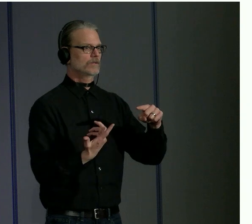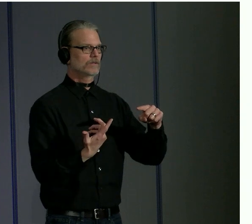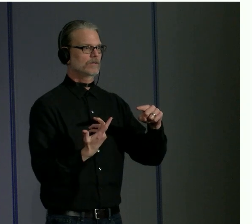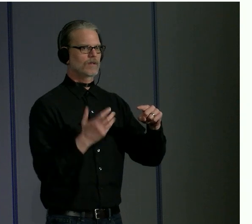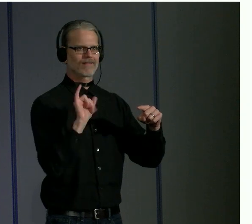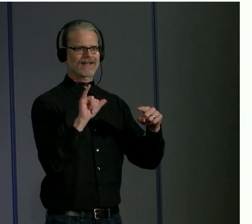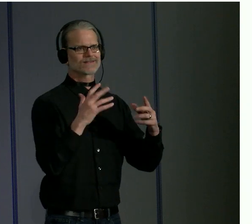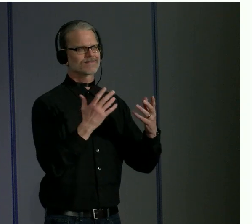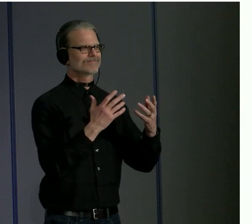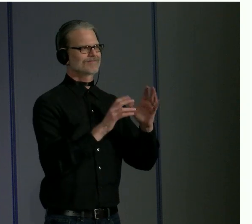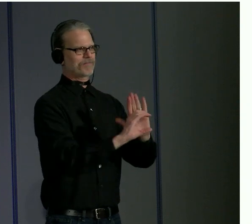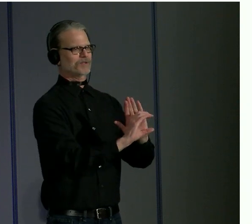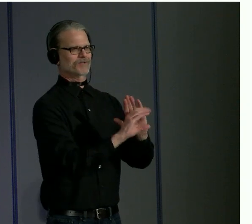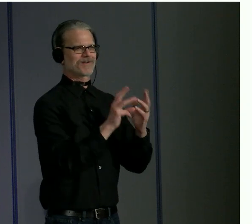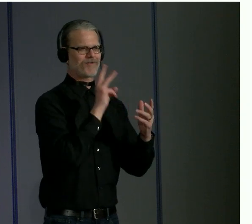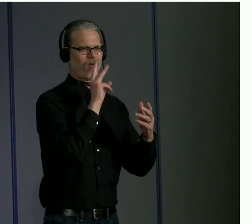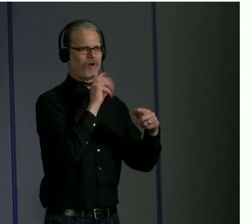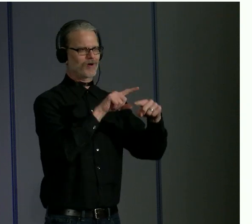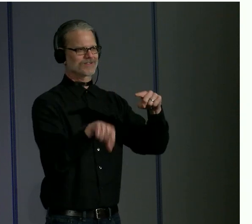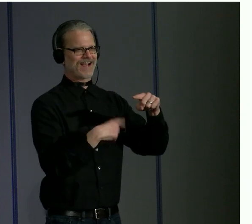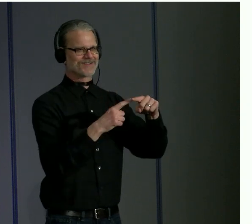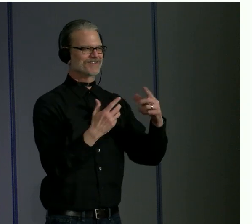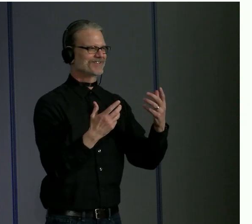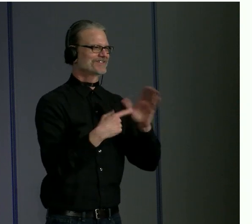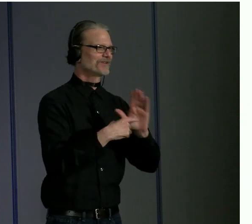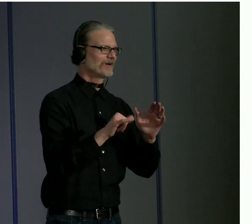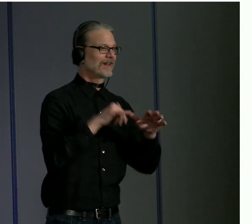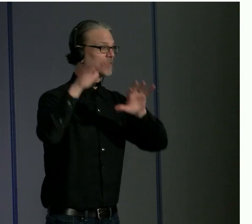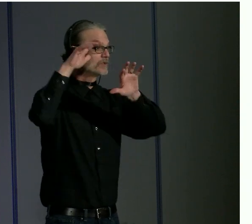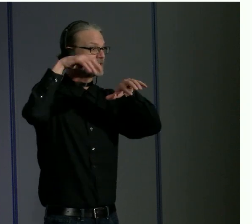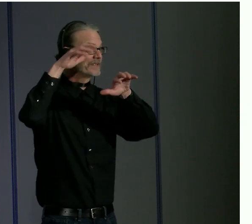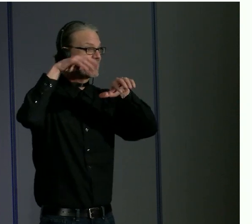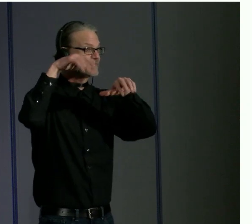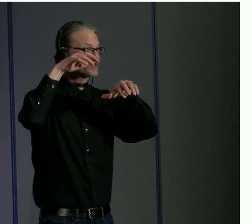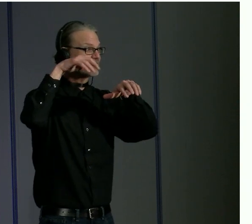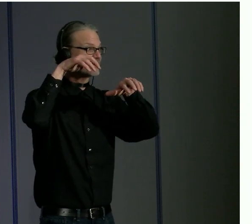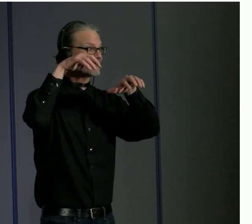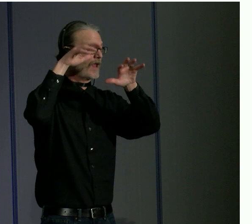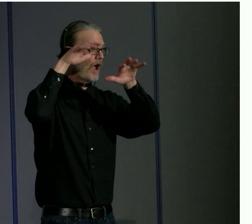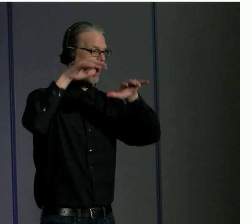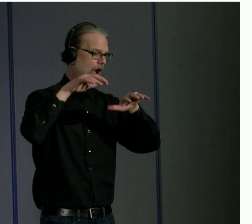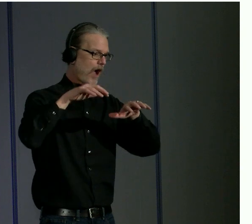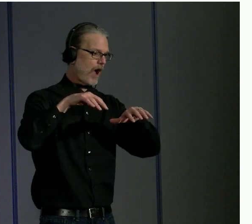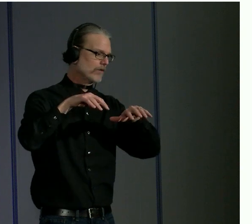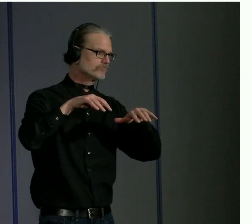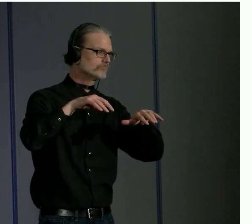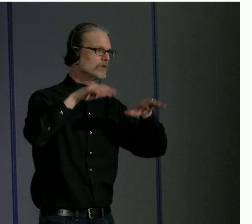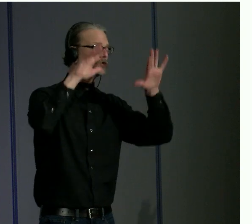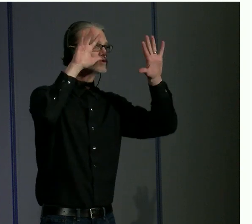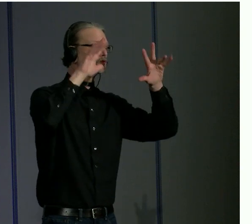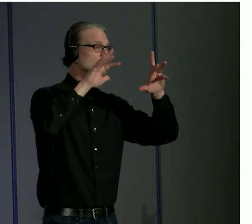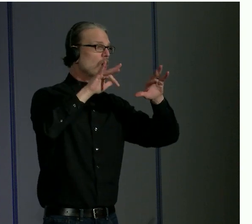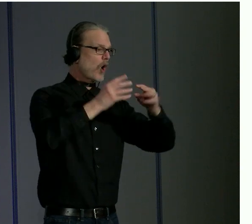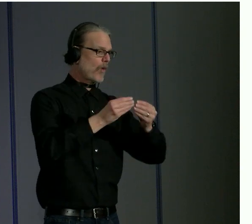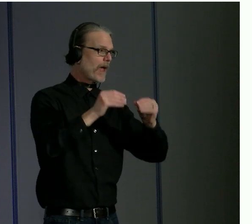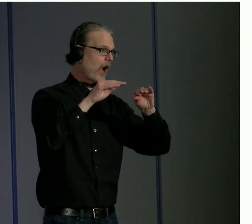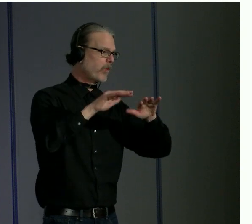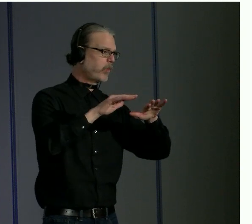example of water cycle showing things like precipitation, and snow melt, and surface flow,